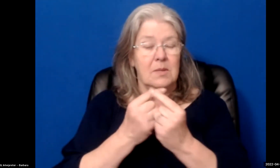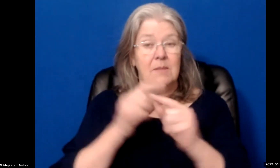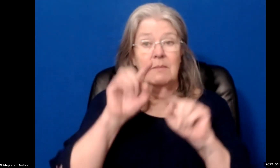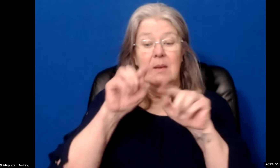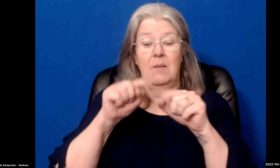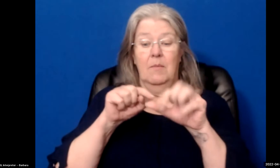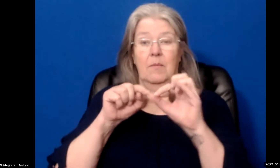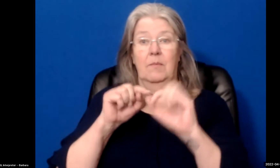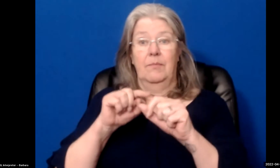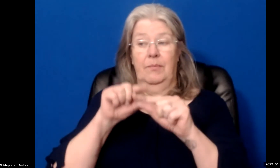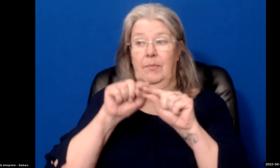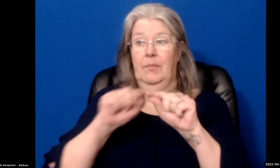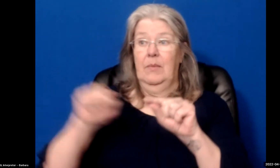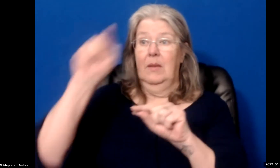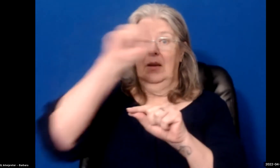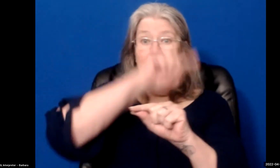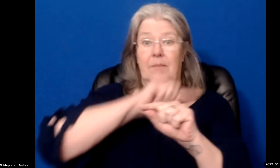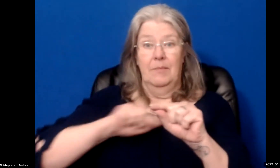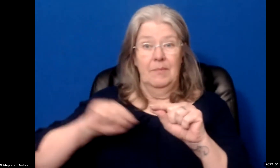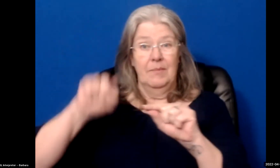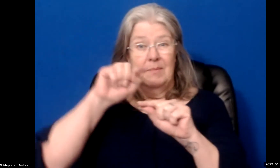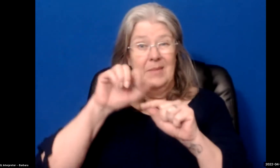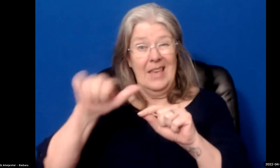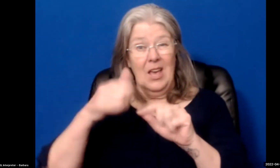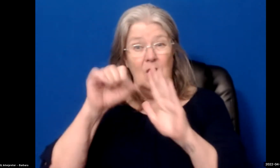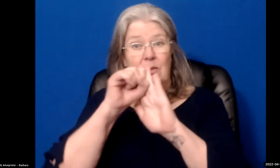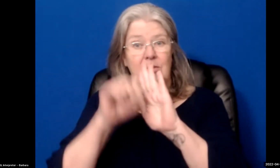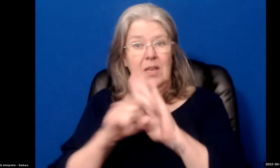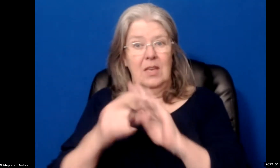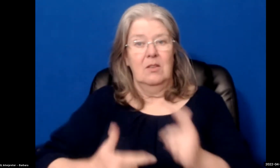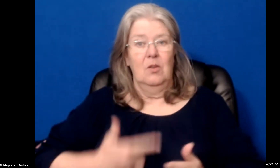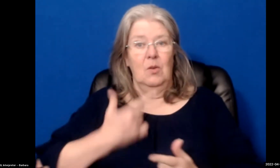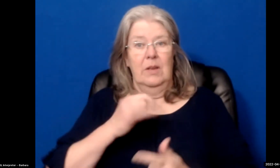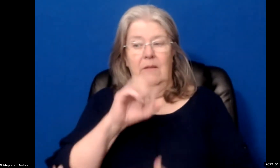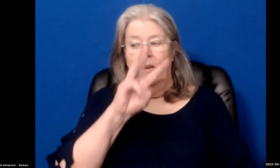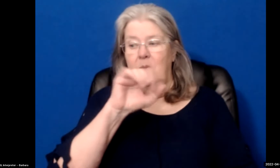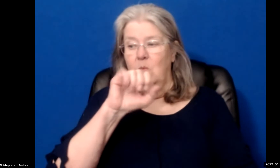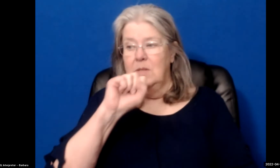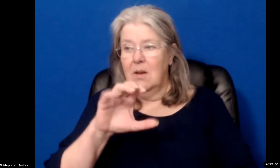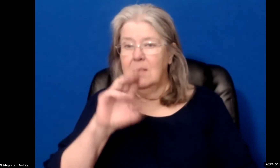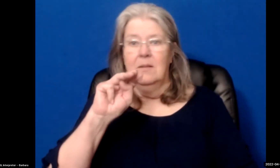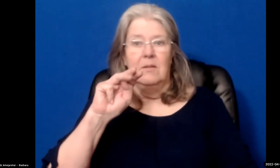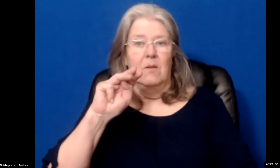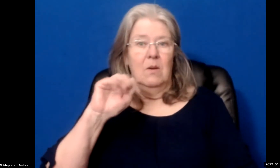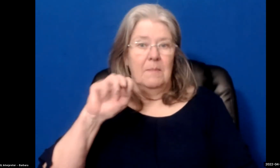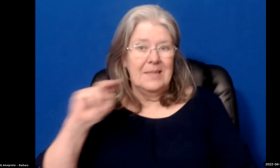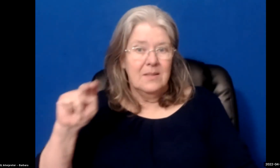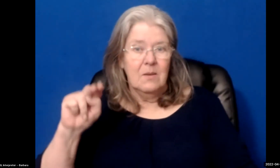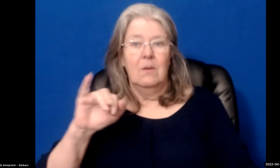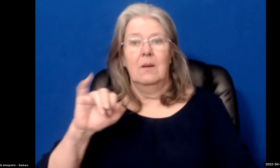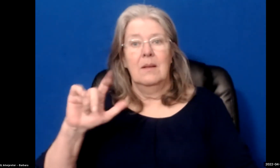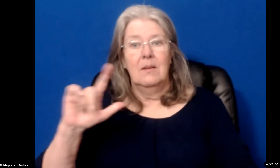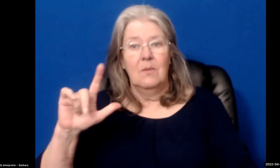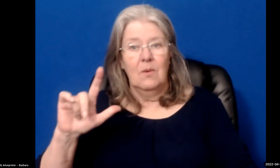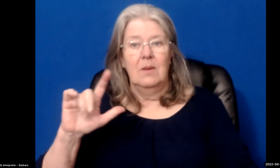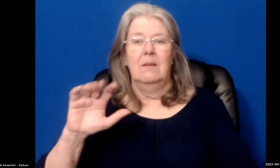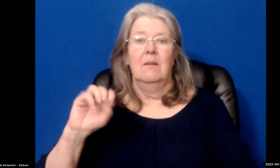with Minnesota, Wisconsin, Illinois, Michigan, and Ohio also adults age 18 and over and people